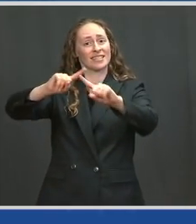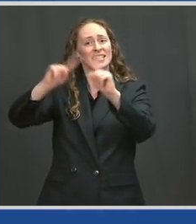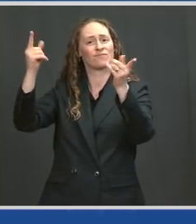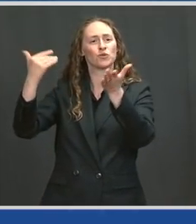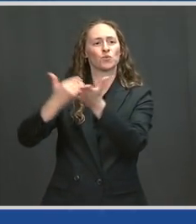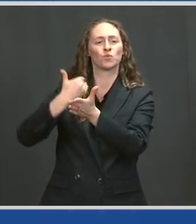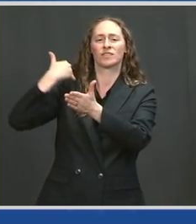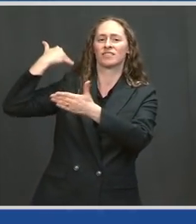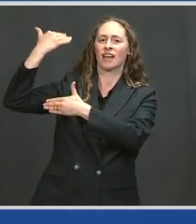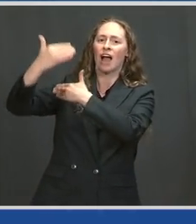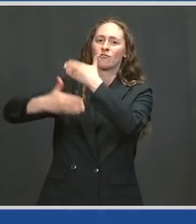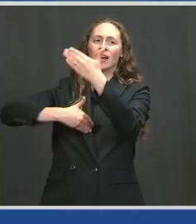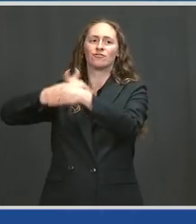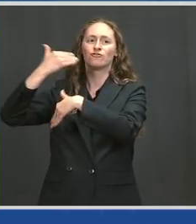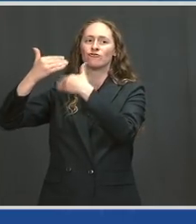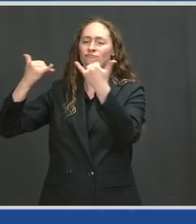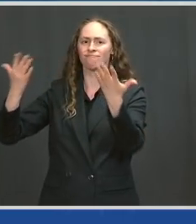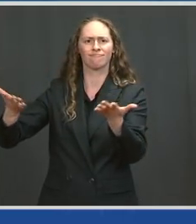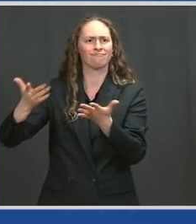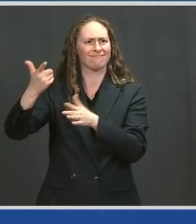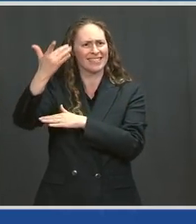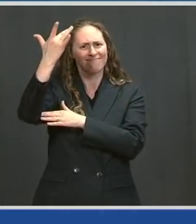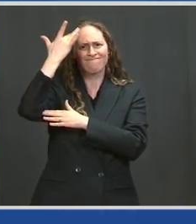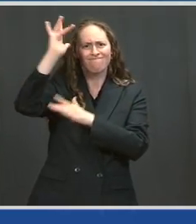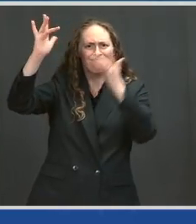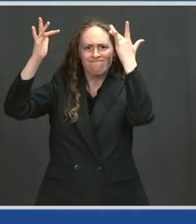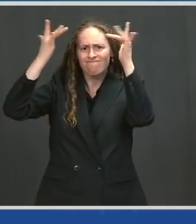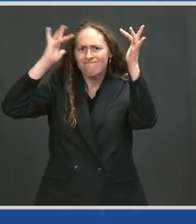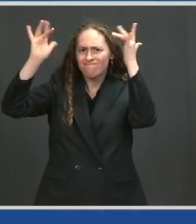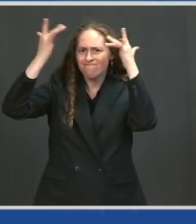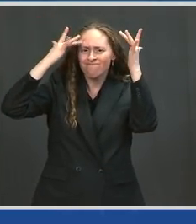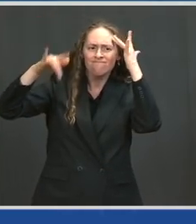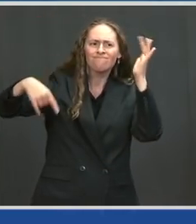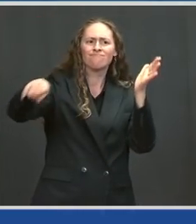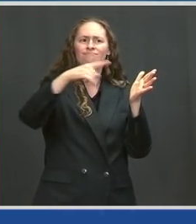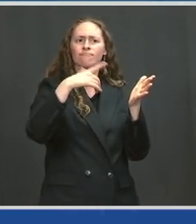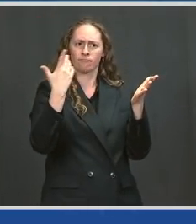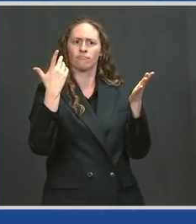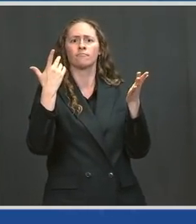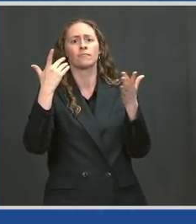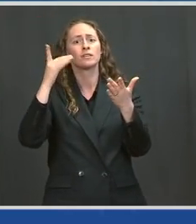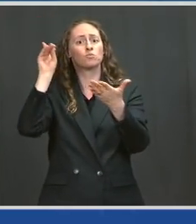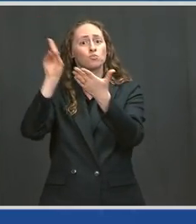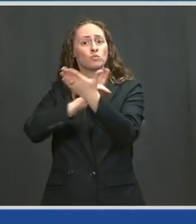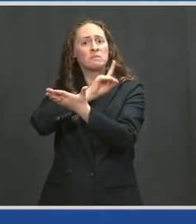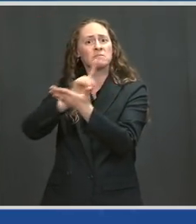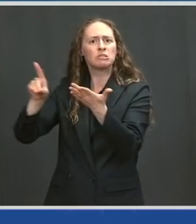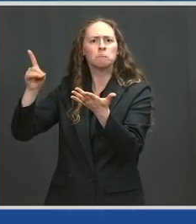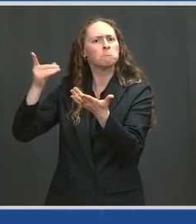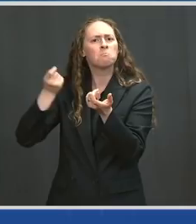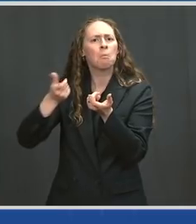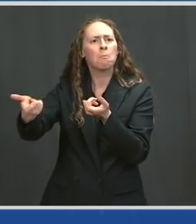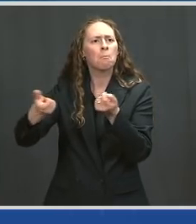They're the best educated. They're the least prejudice. They're the most open generation in American history.